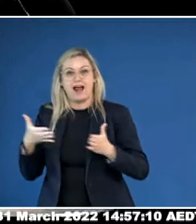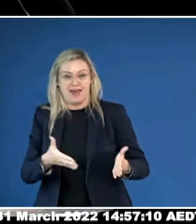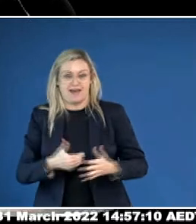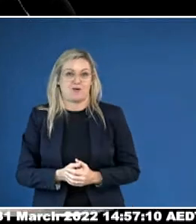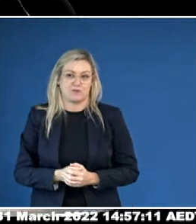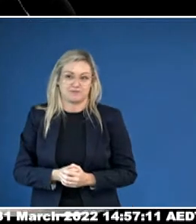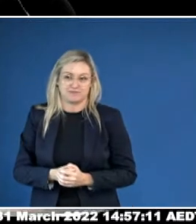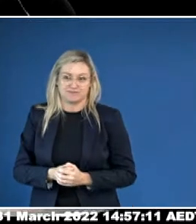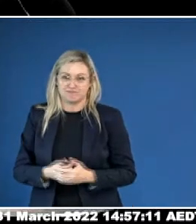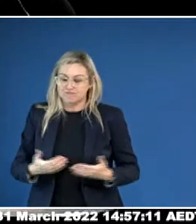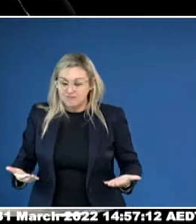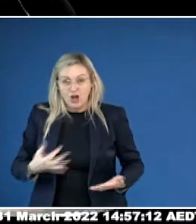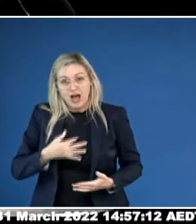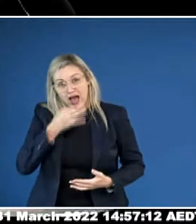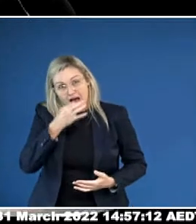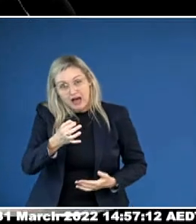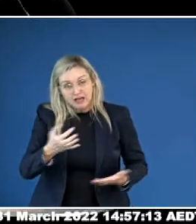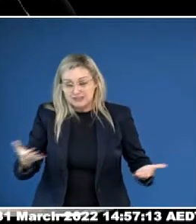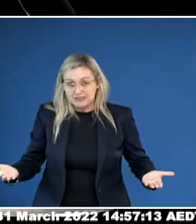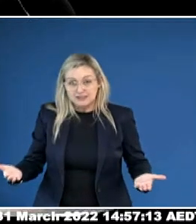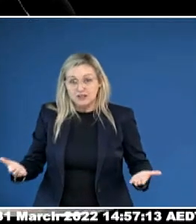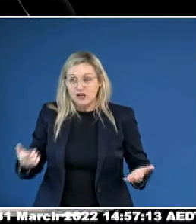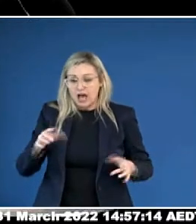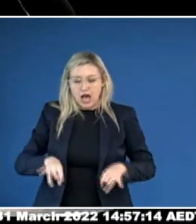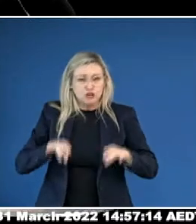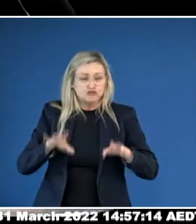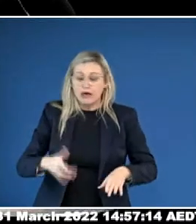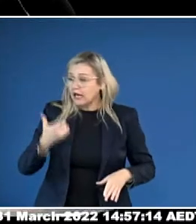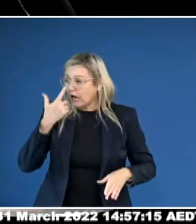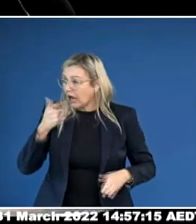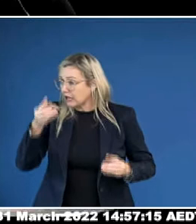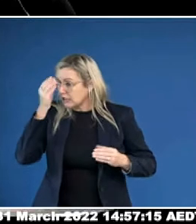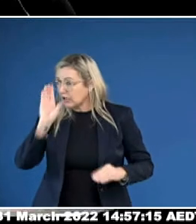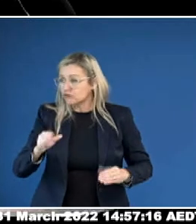How is it okay that we live in a wealthy country like Australia and it is still lawful